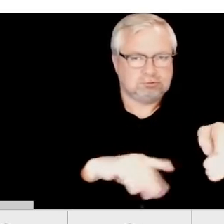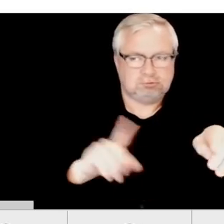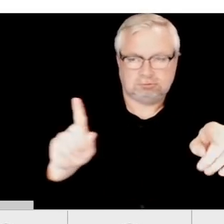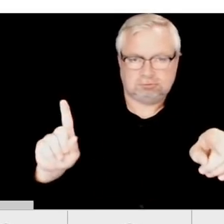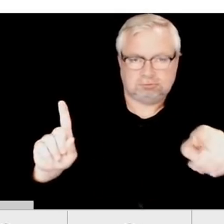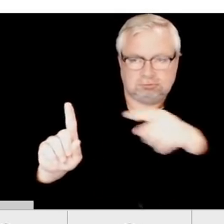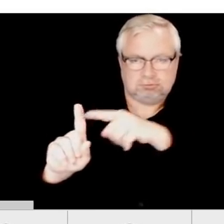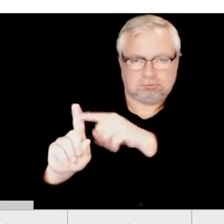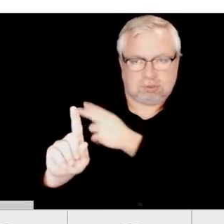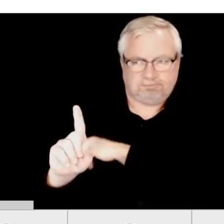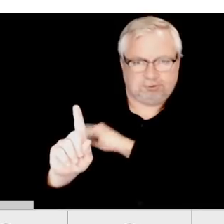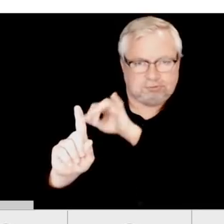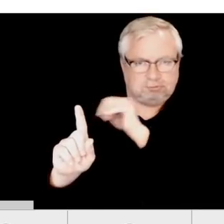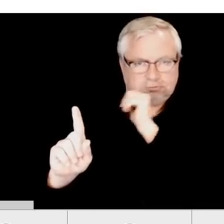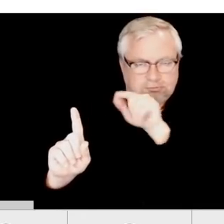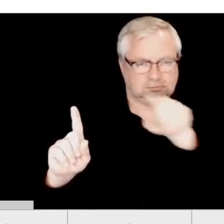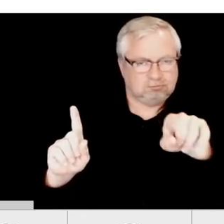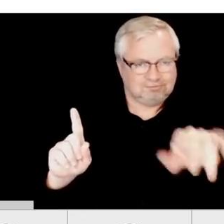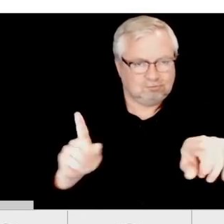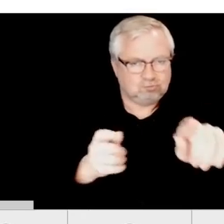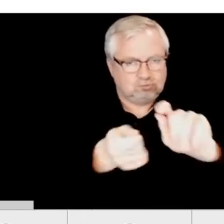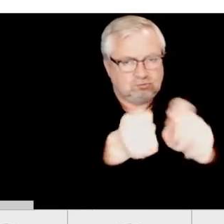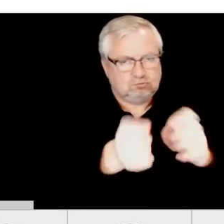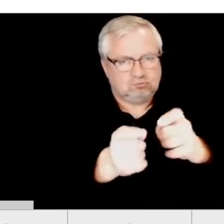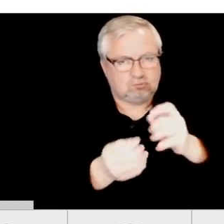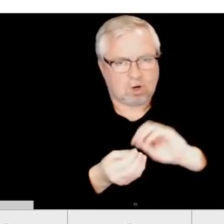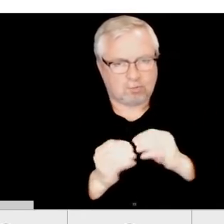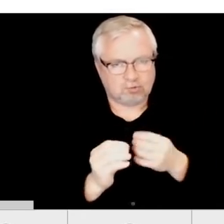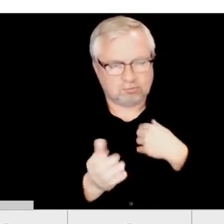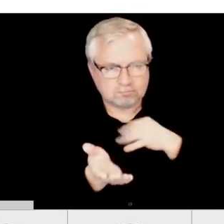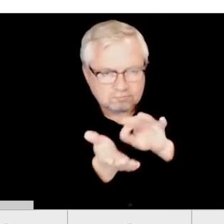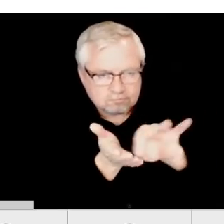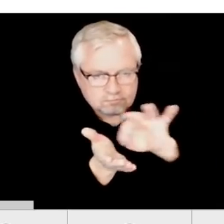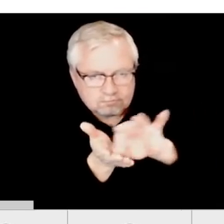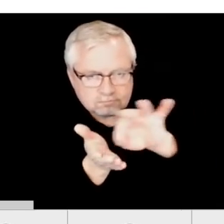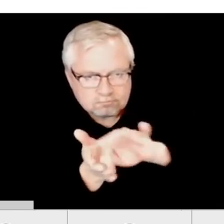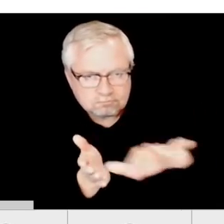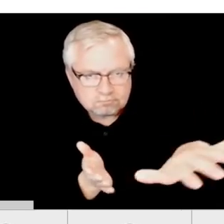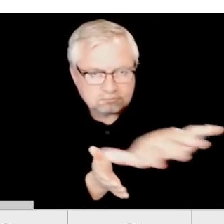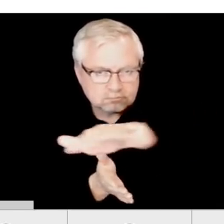So we're able to also fit the hospital with that data.